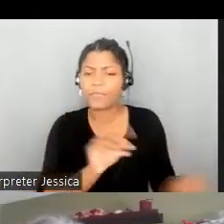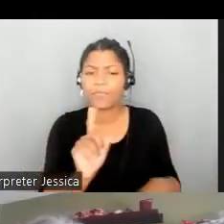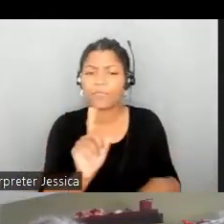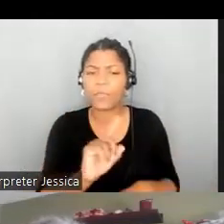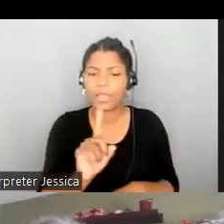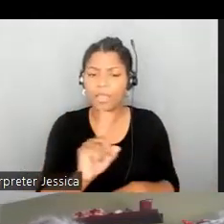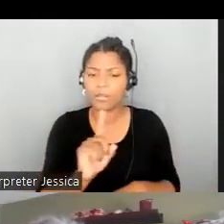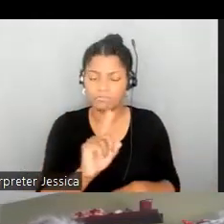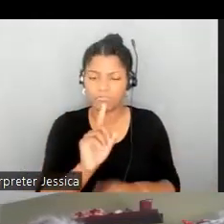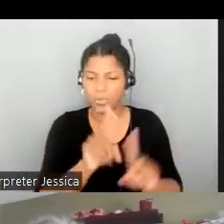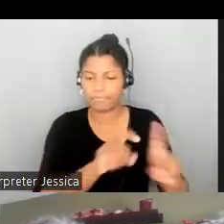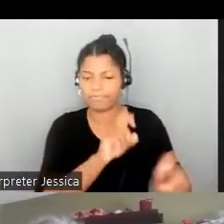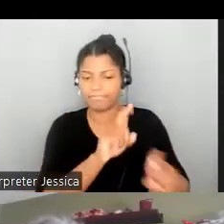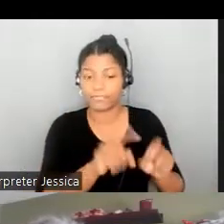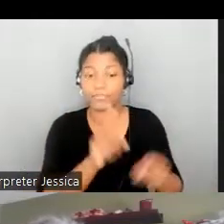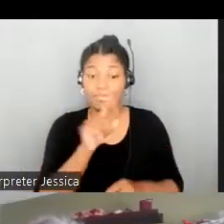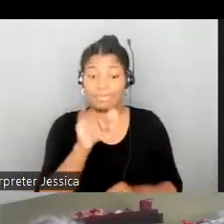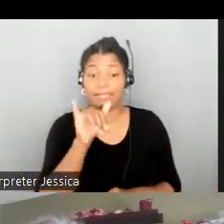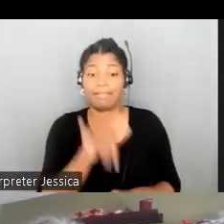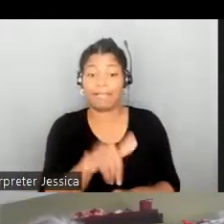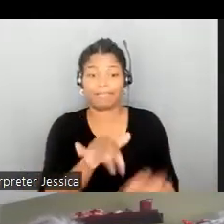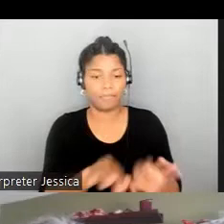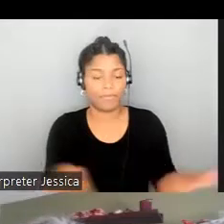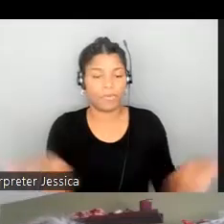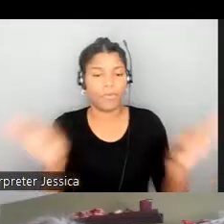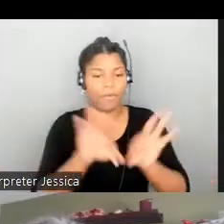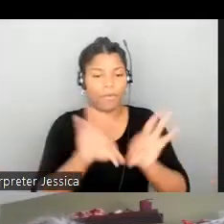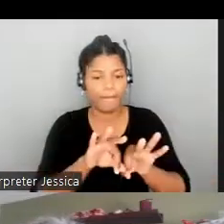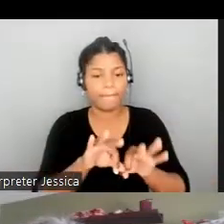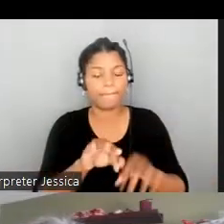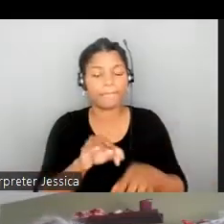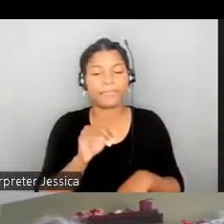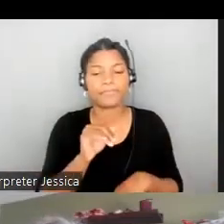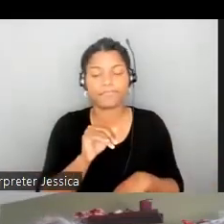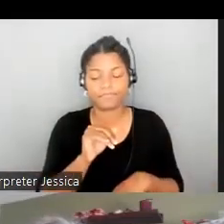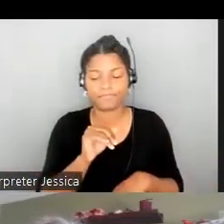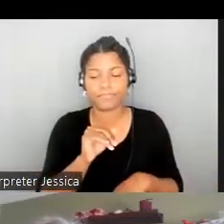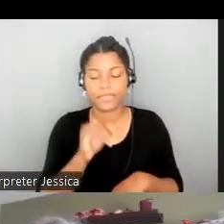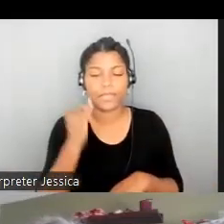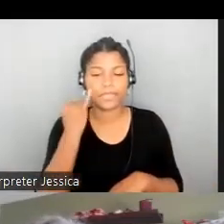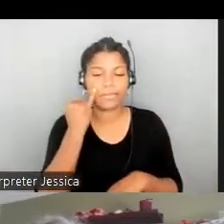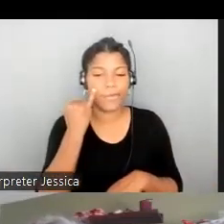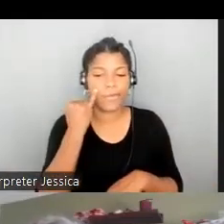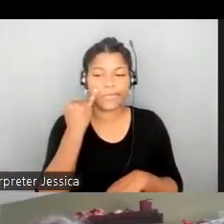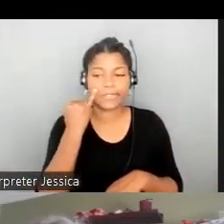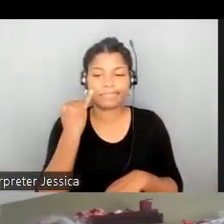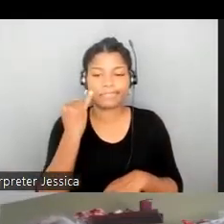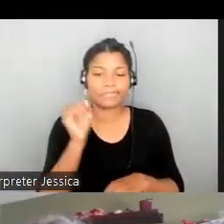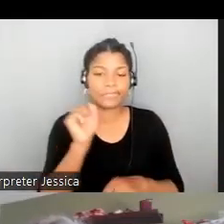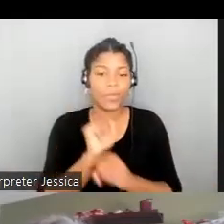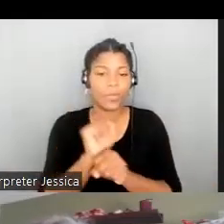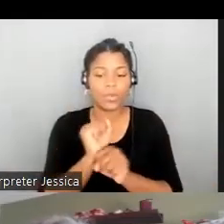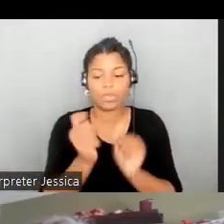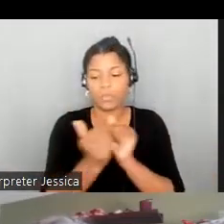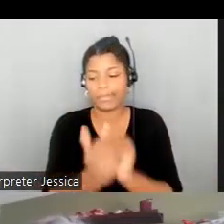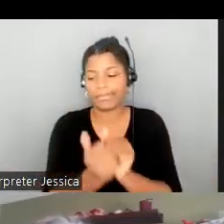This is a key place where if, when we are working with our preadmission screening specialist,